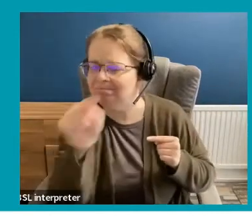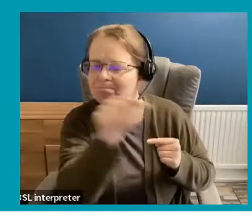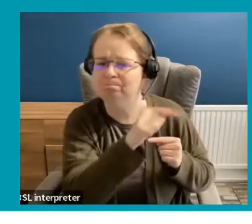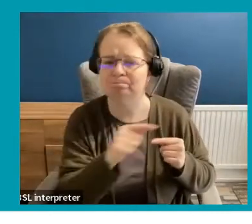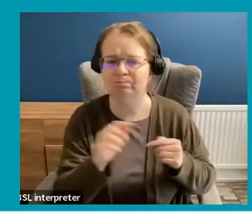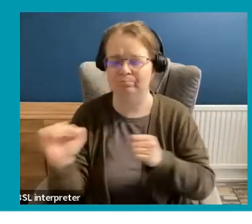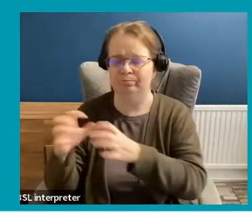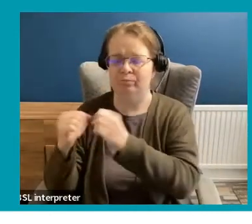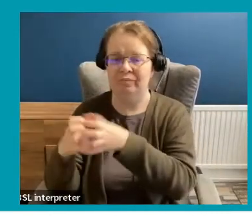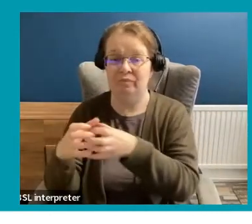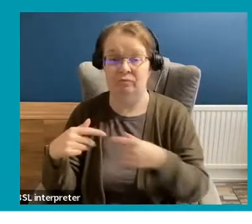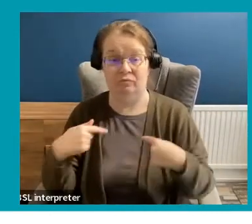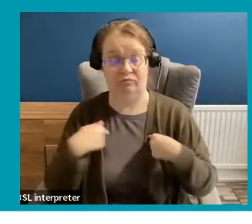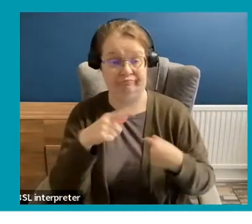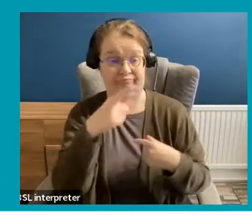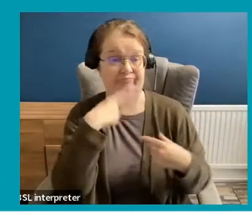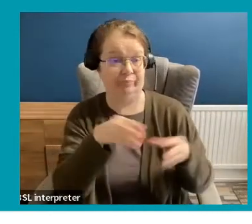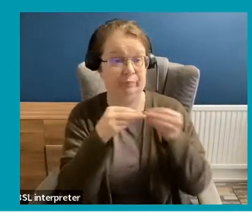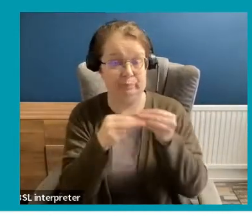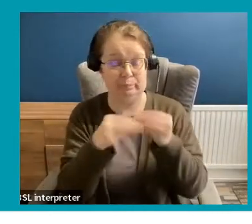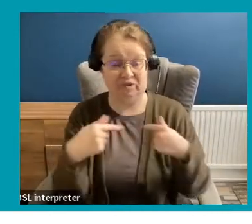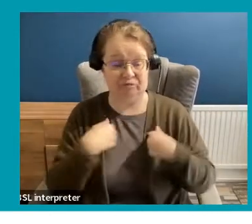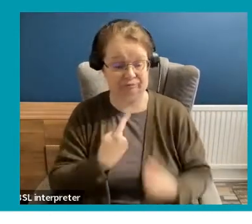As you mentioned, I have a disability myself.